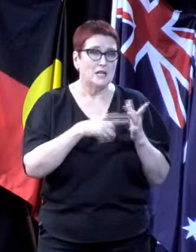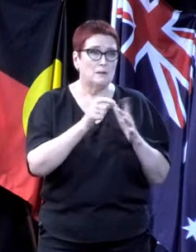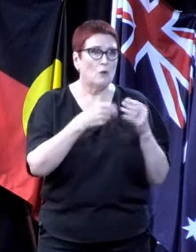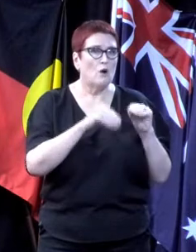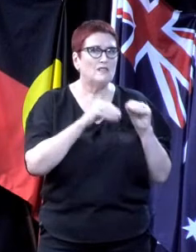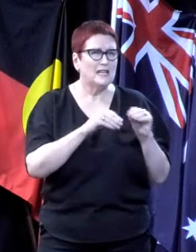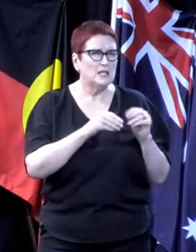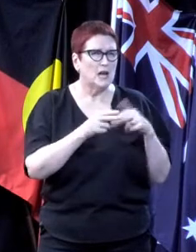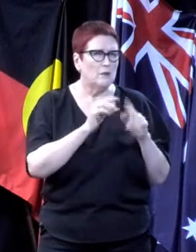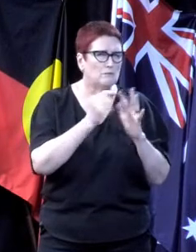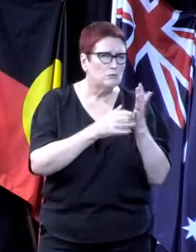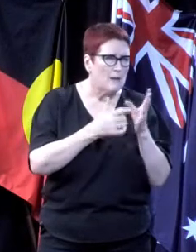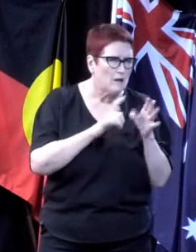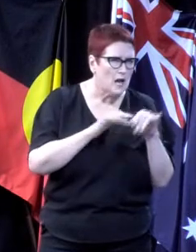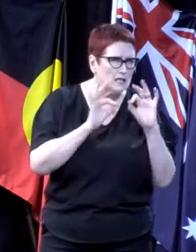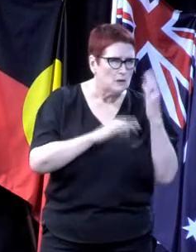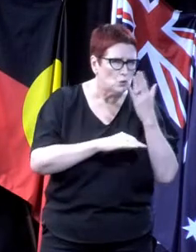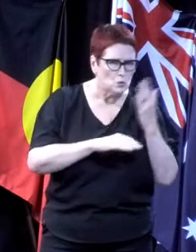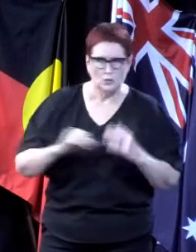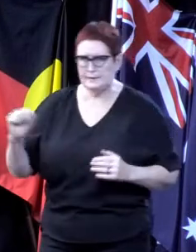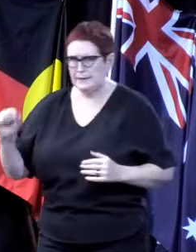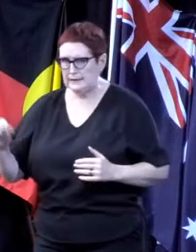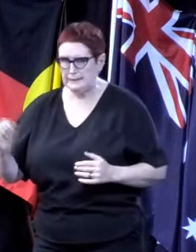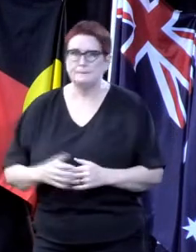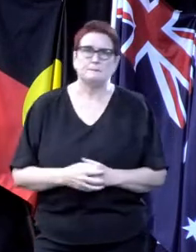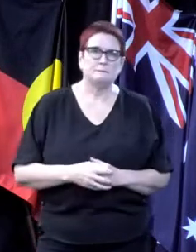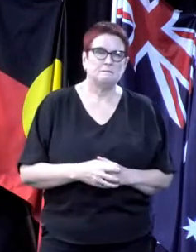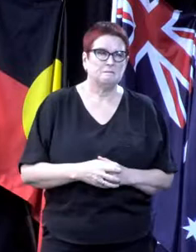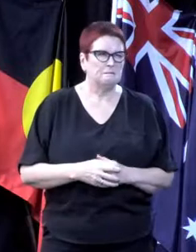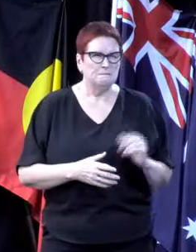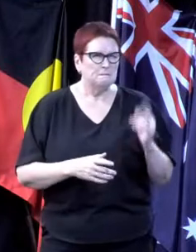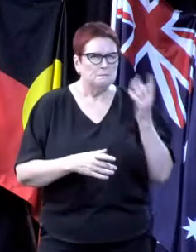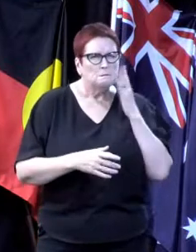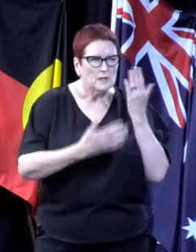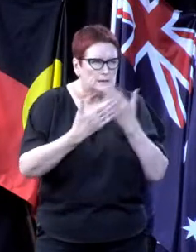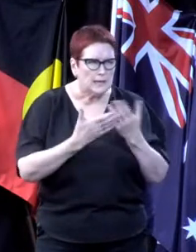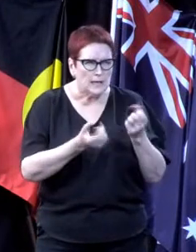and Special Schools? Yes. And approximately what years were they achieved?